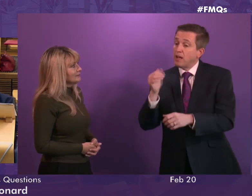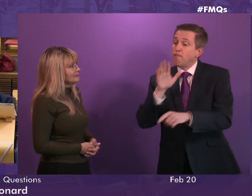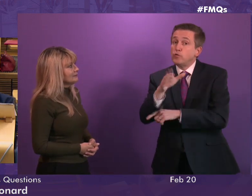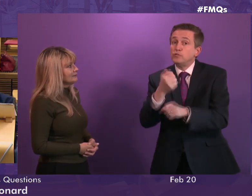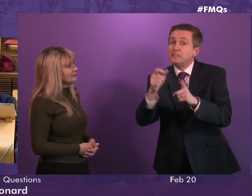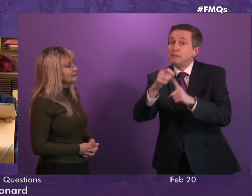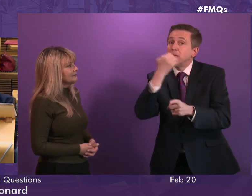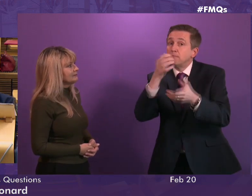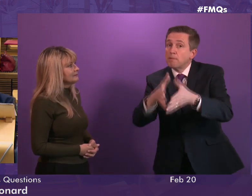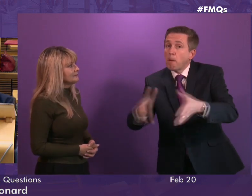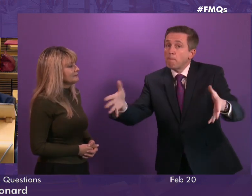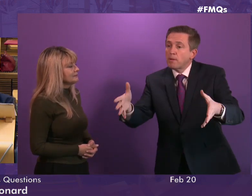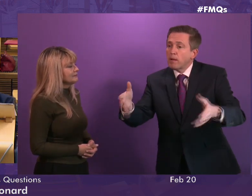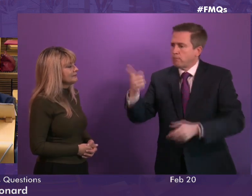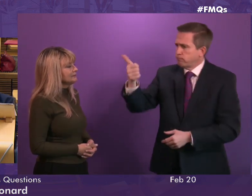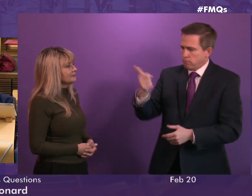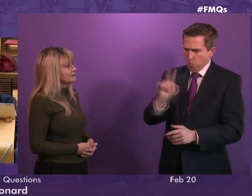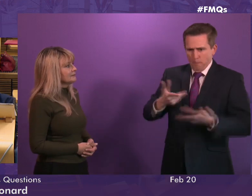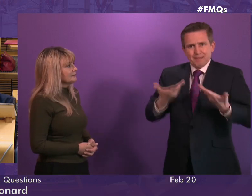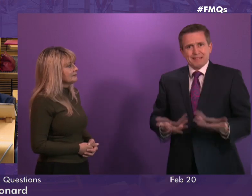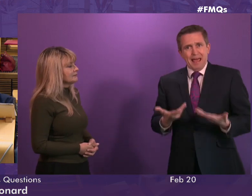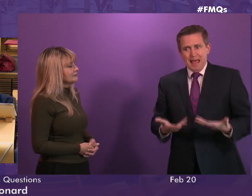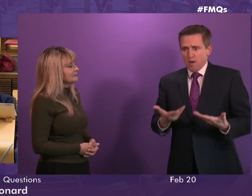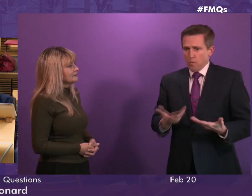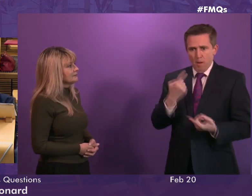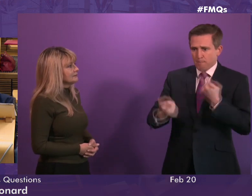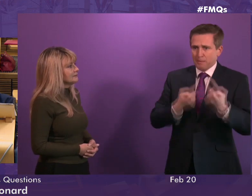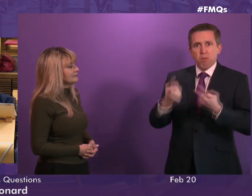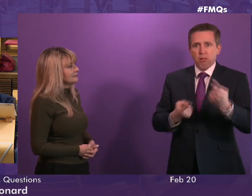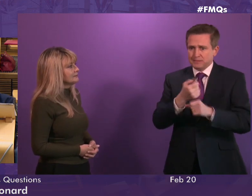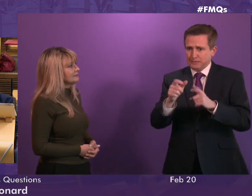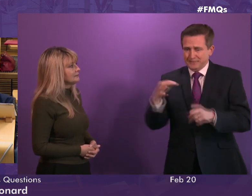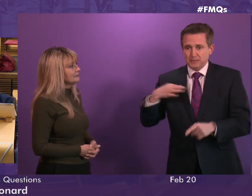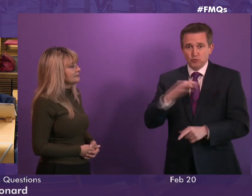to those communities that are facing cuts and the closure of their GP services next